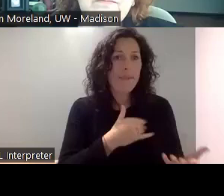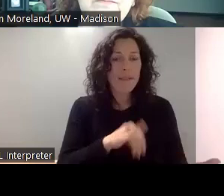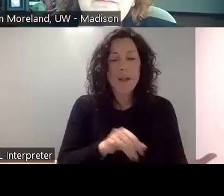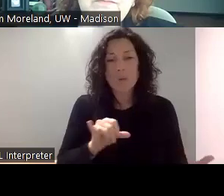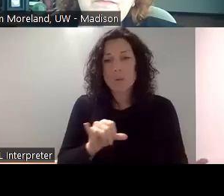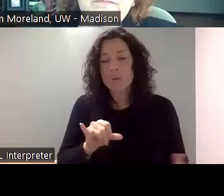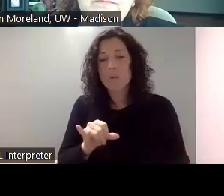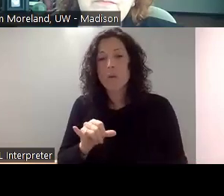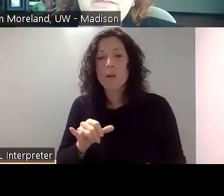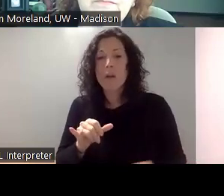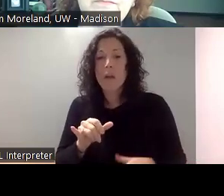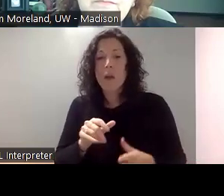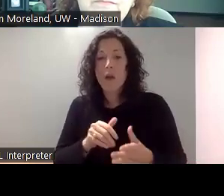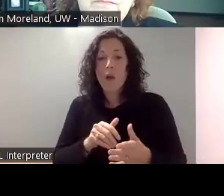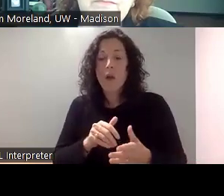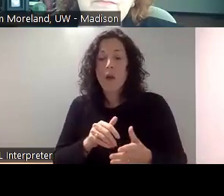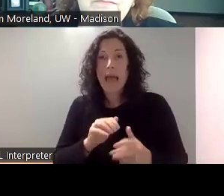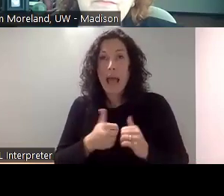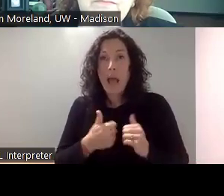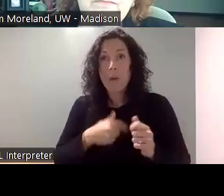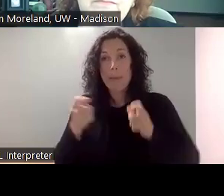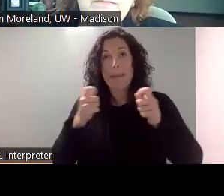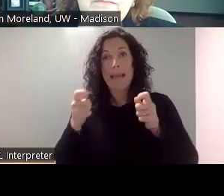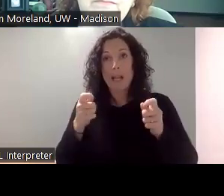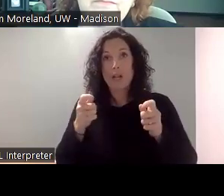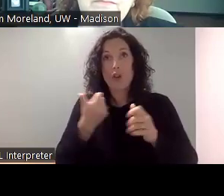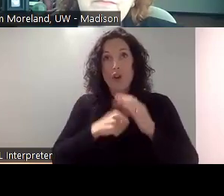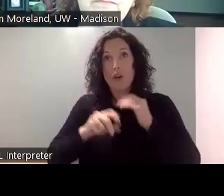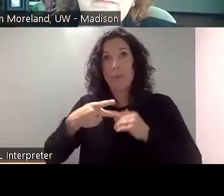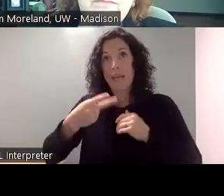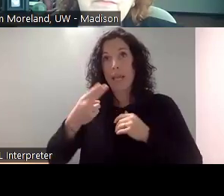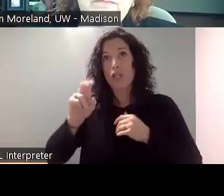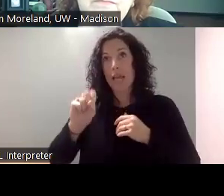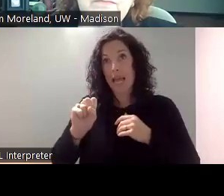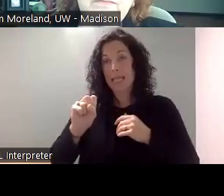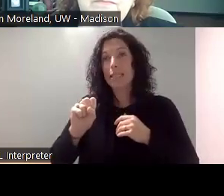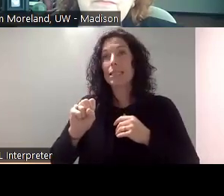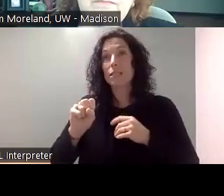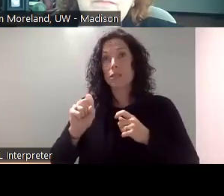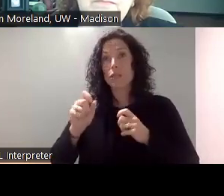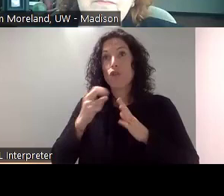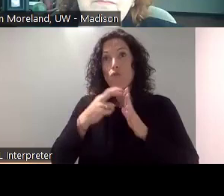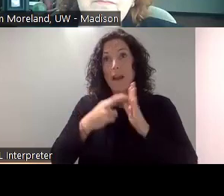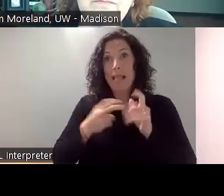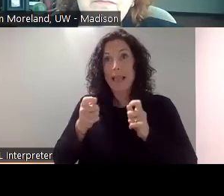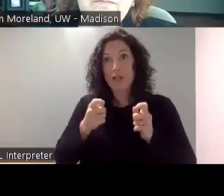how many of us have managed under the PHS regulations for financial conflict of interest,